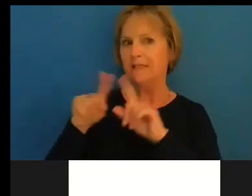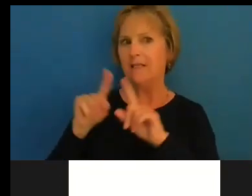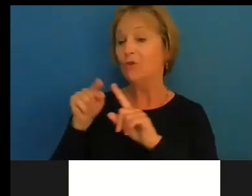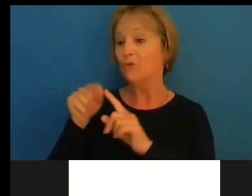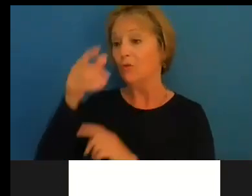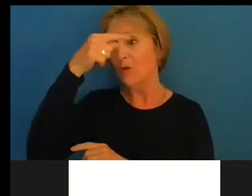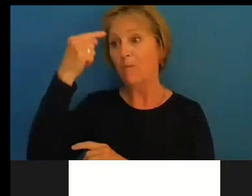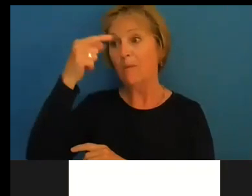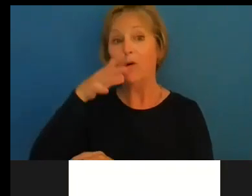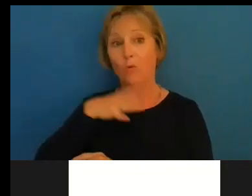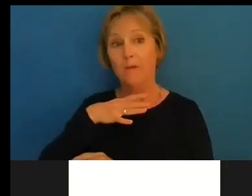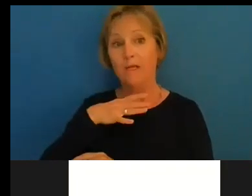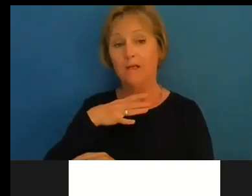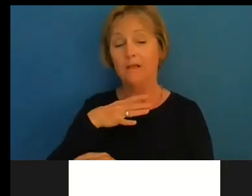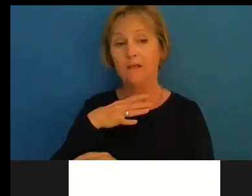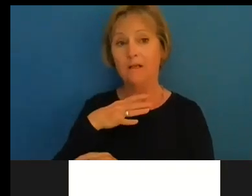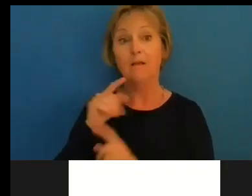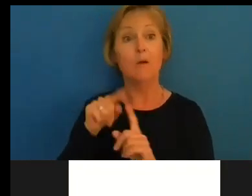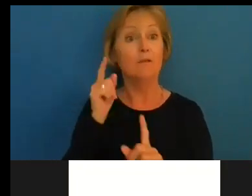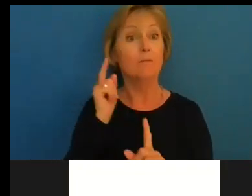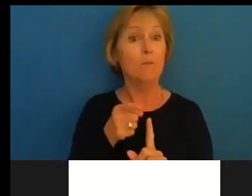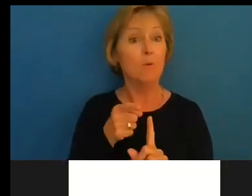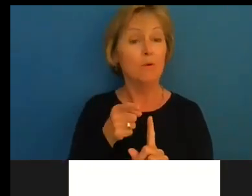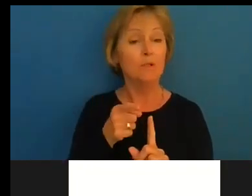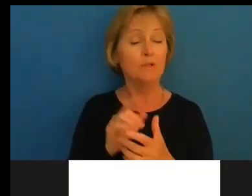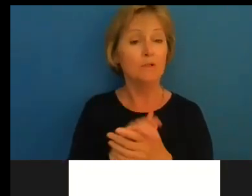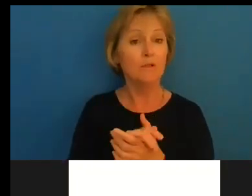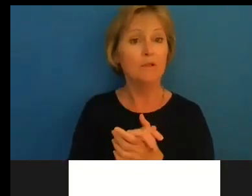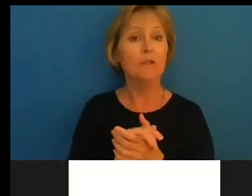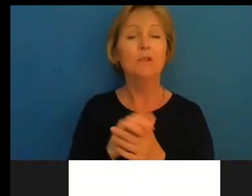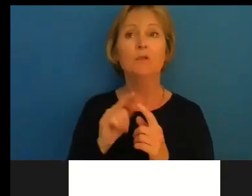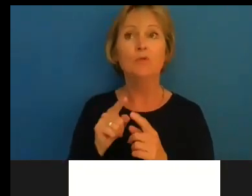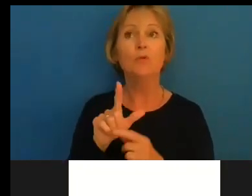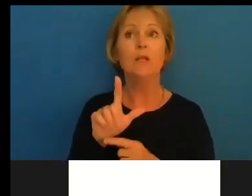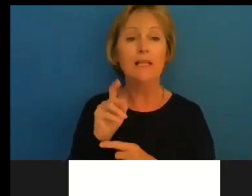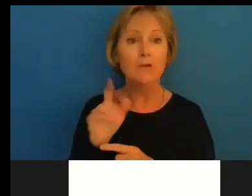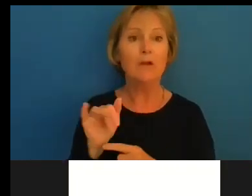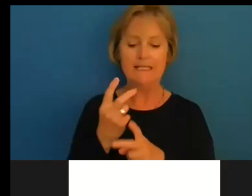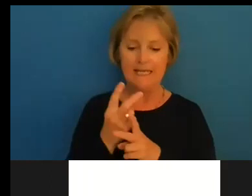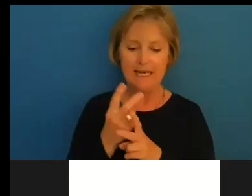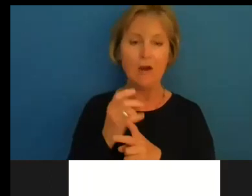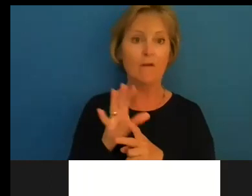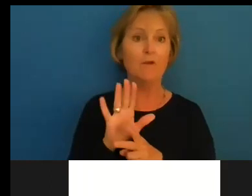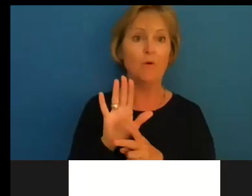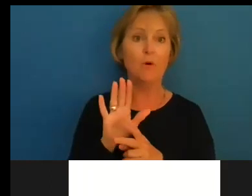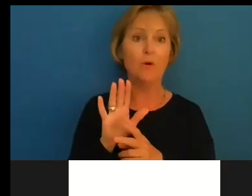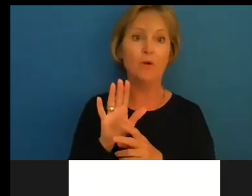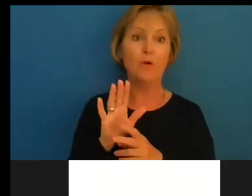But the point was to literally, you know, take care of your basic necessities,